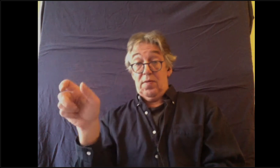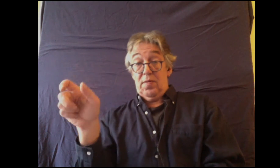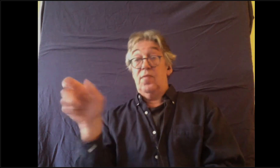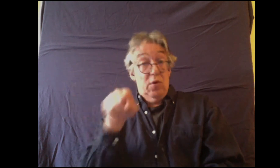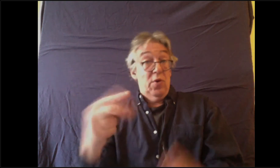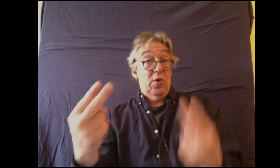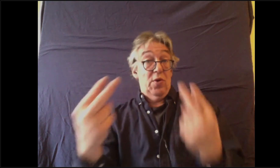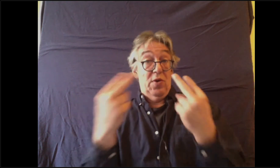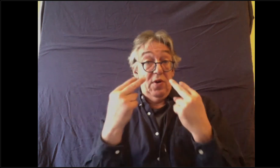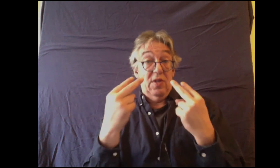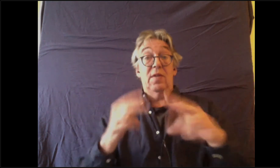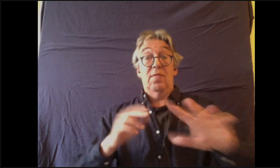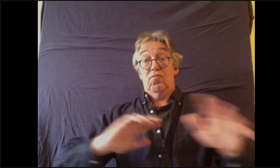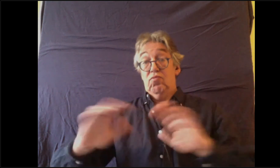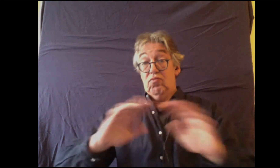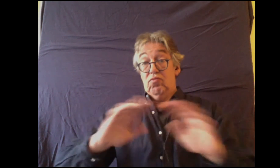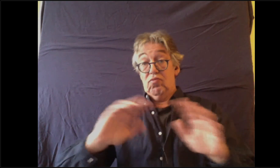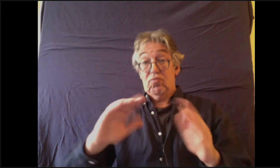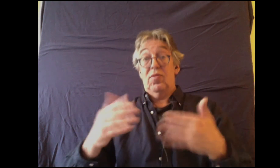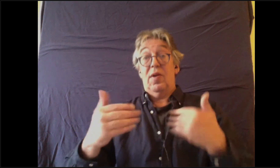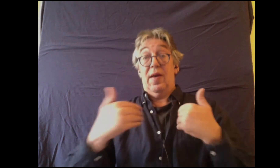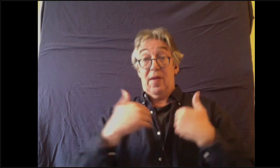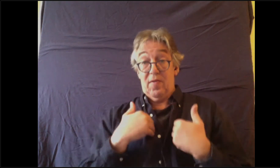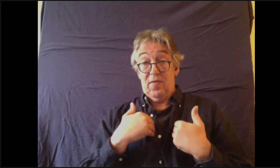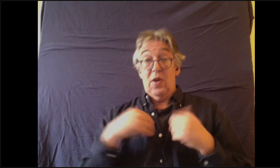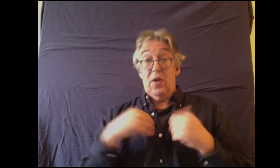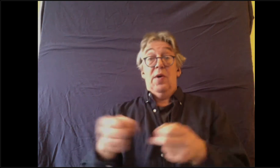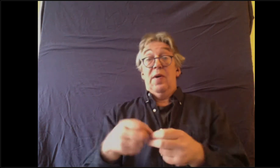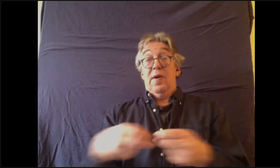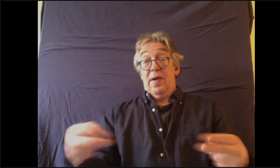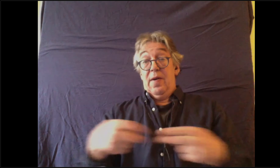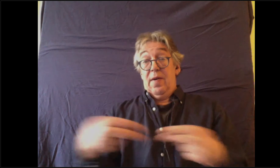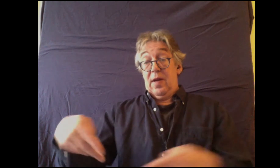meaning we have captioning provided You'll see the link in the chat box.